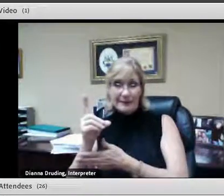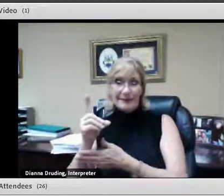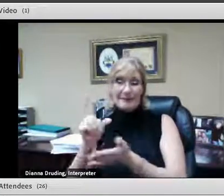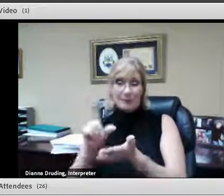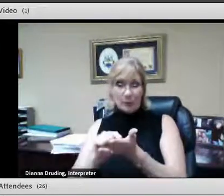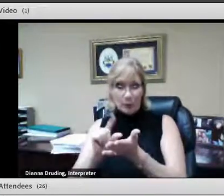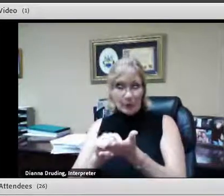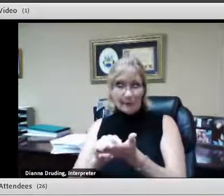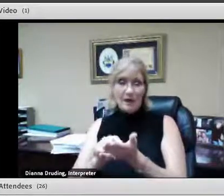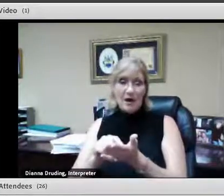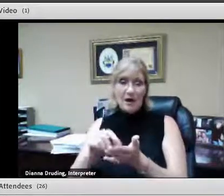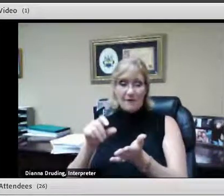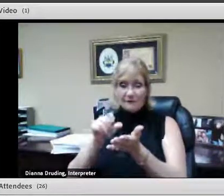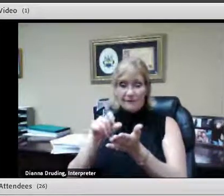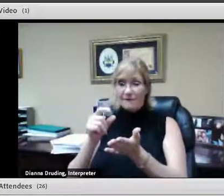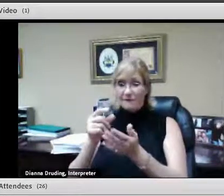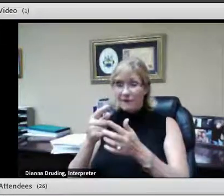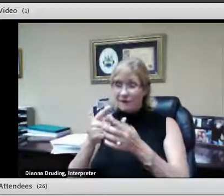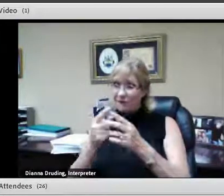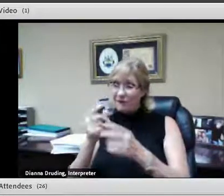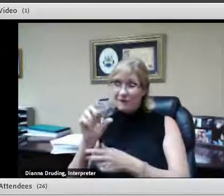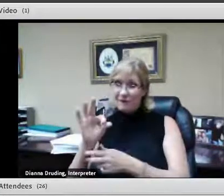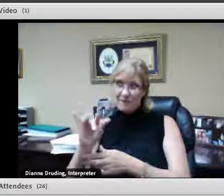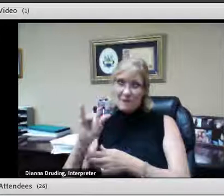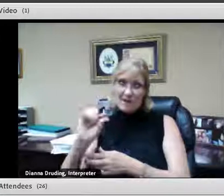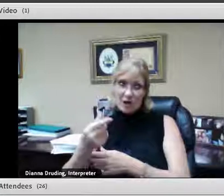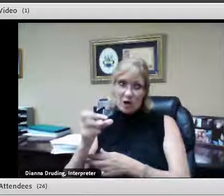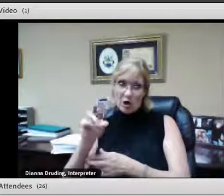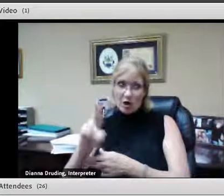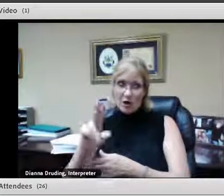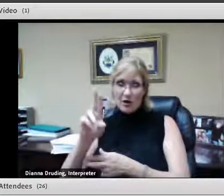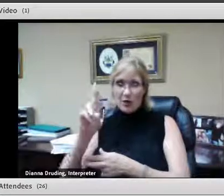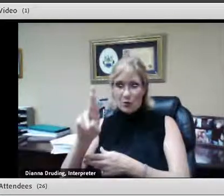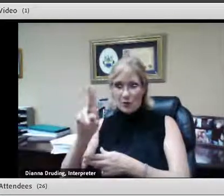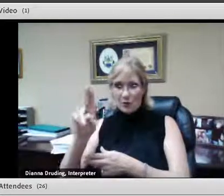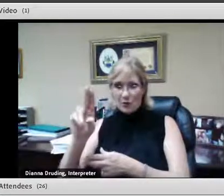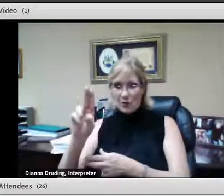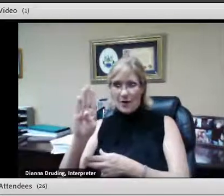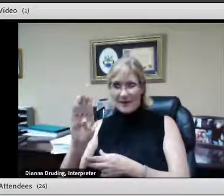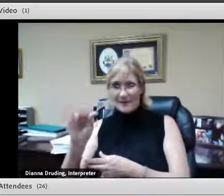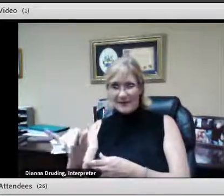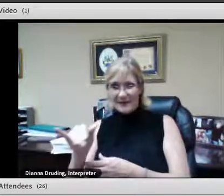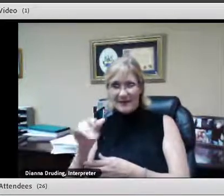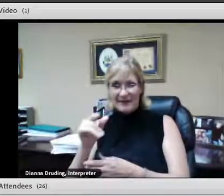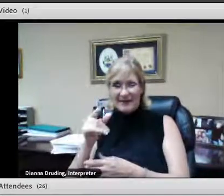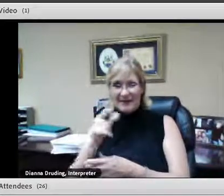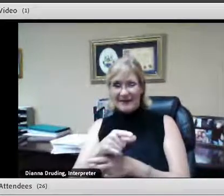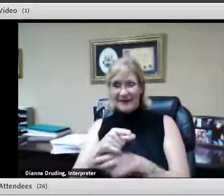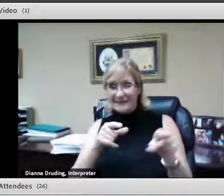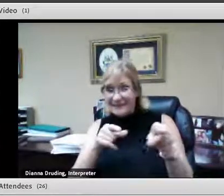Actually, this is finger rugby over there. Hiding, little finger rugby. Whoo!